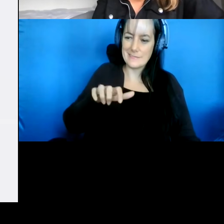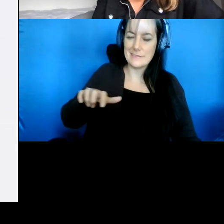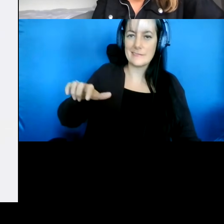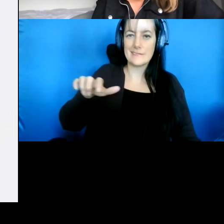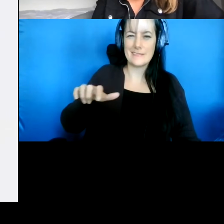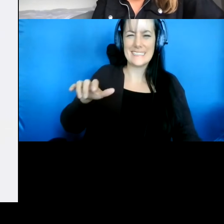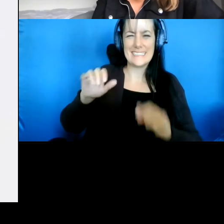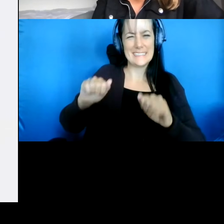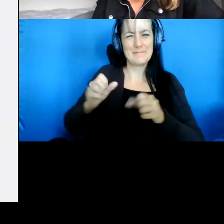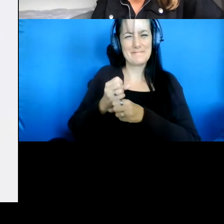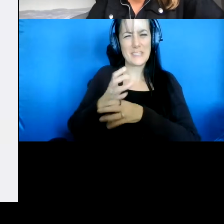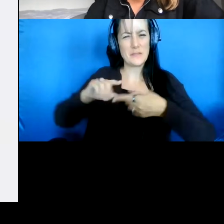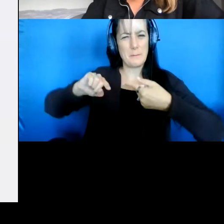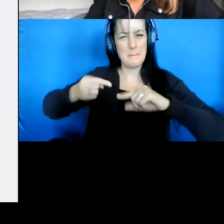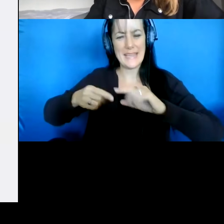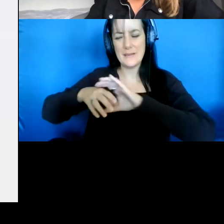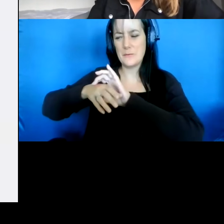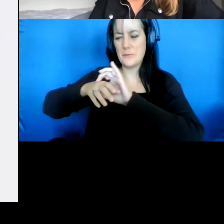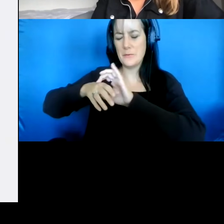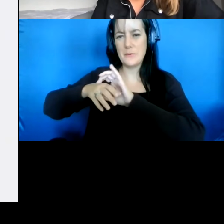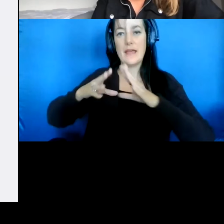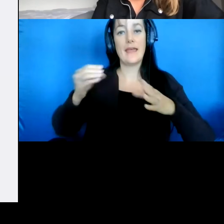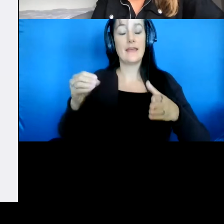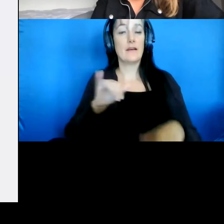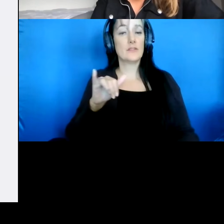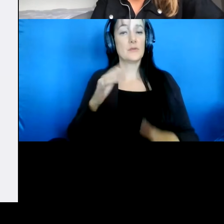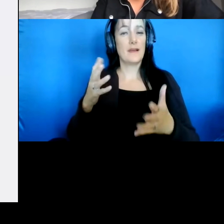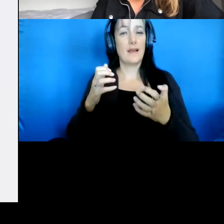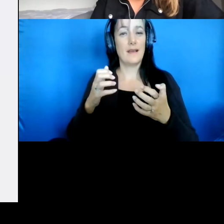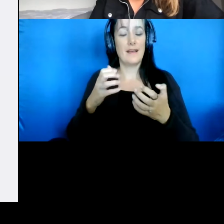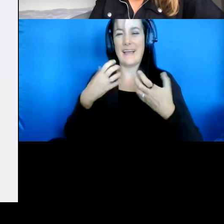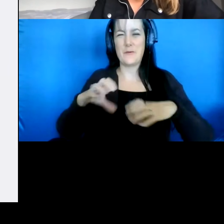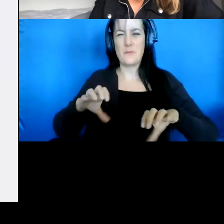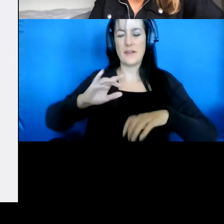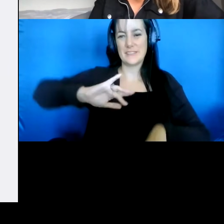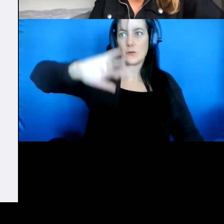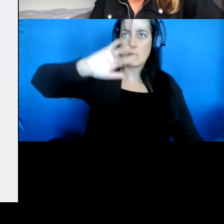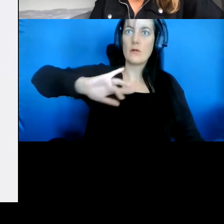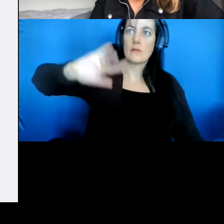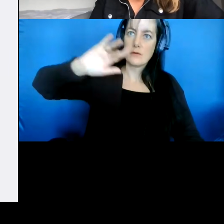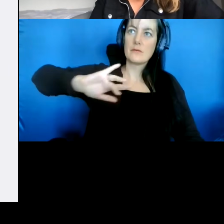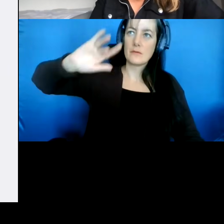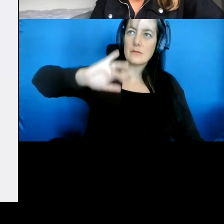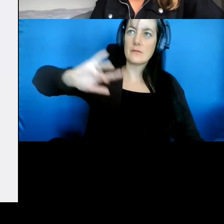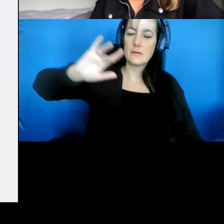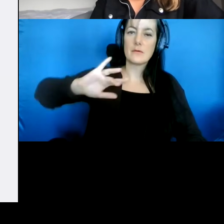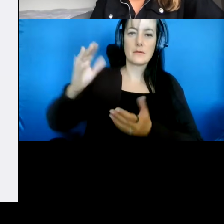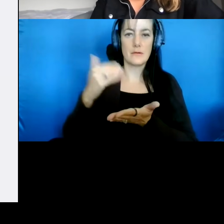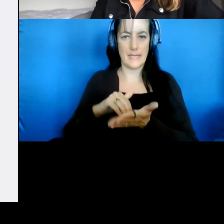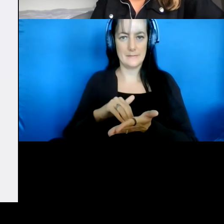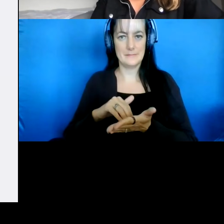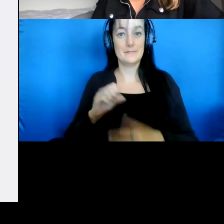without having to scroll long distances as well. Drag and drop is the poster child of